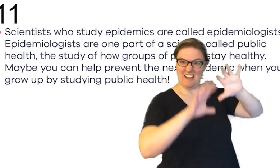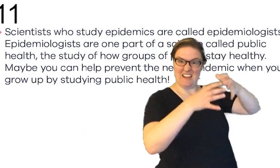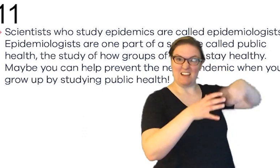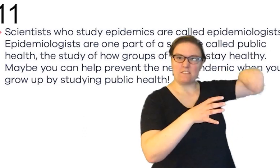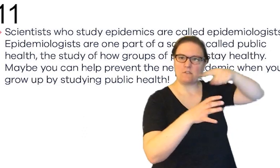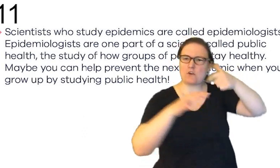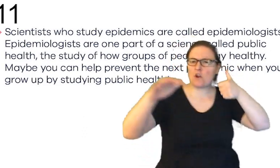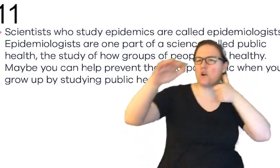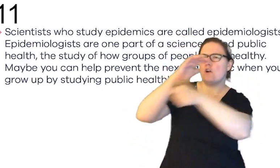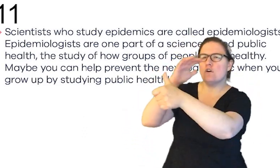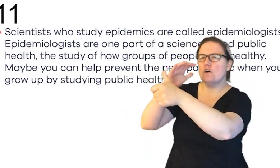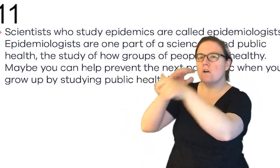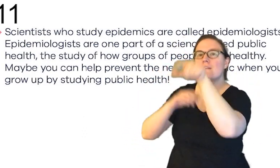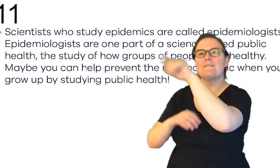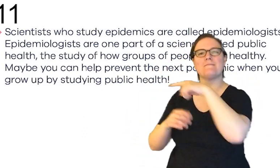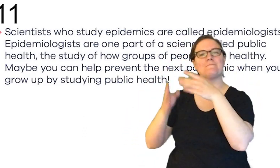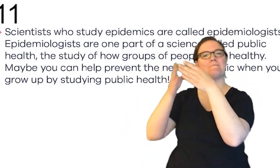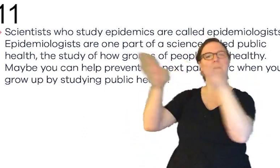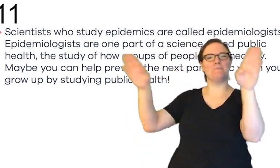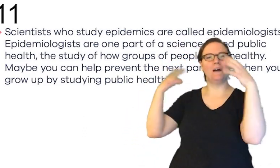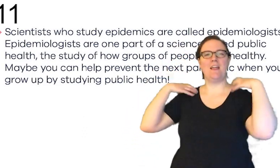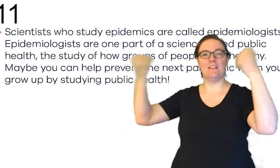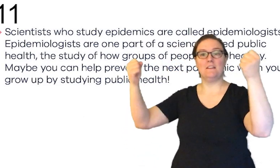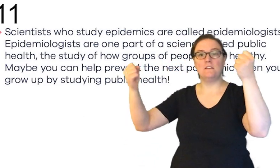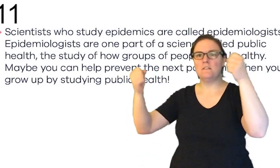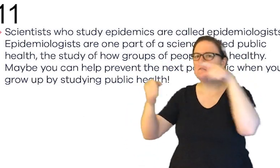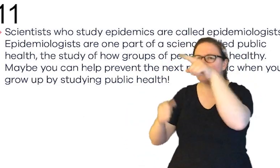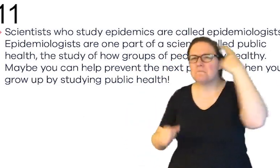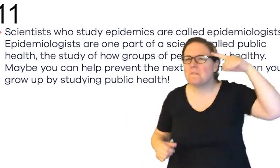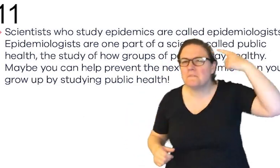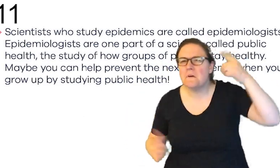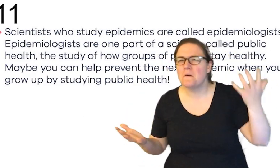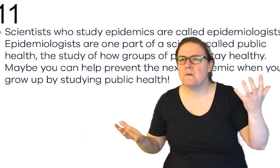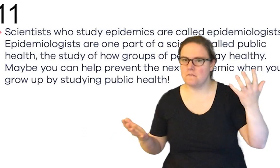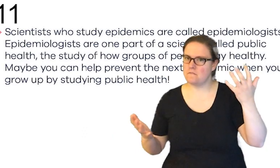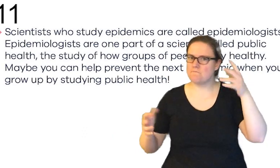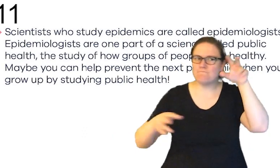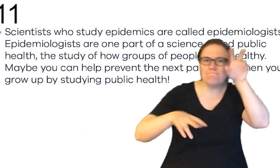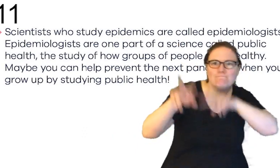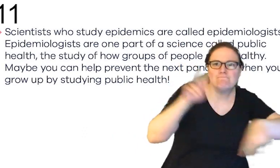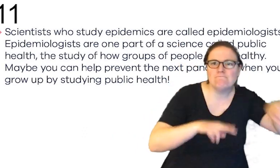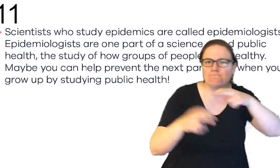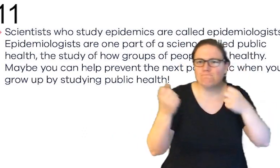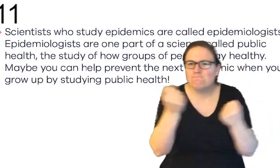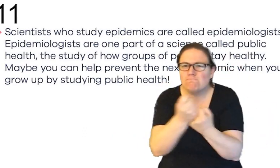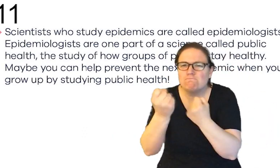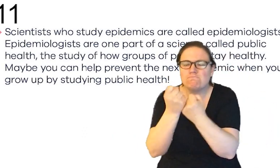Epidemiologists are one part of science called public health,